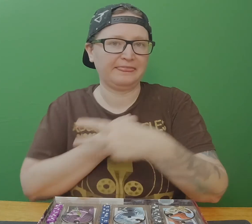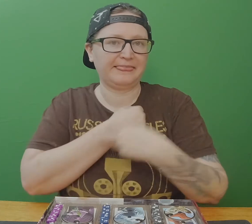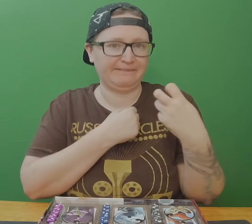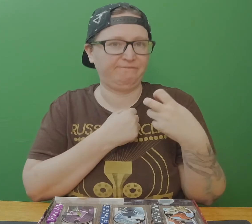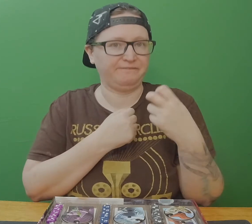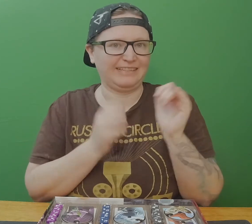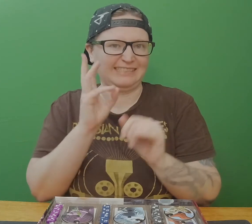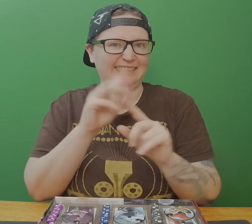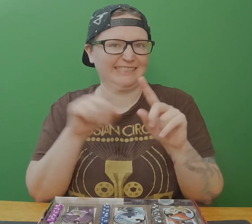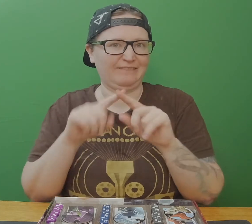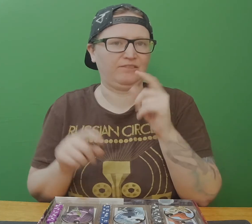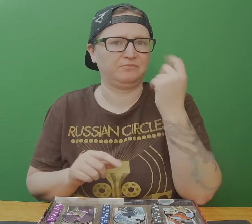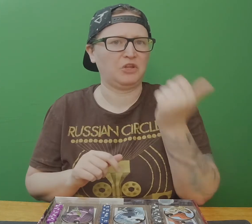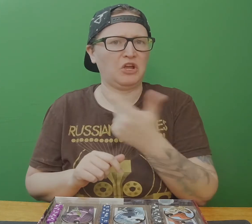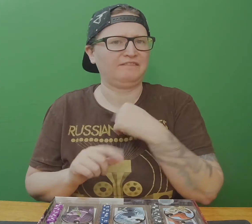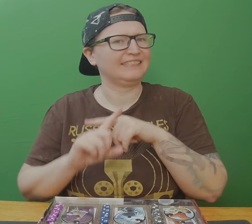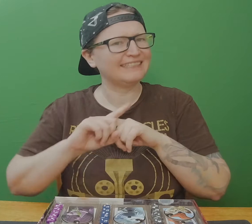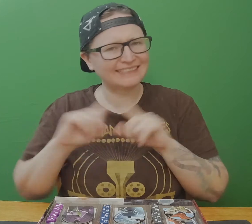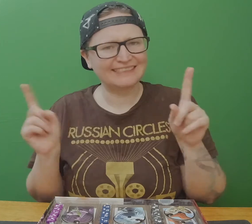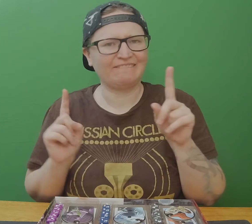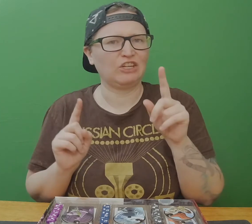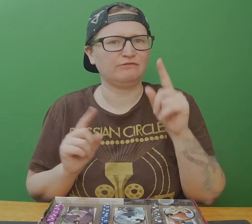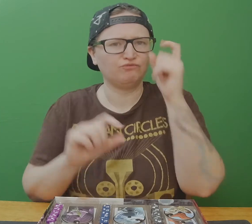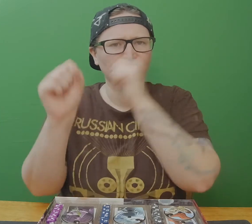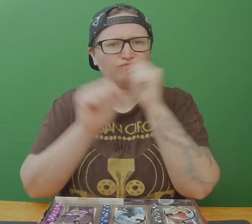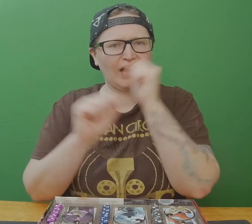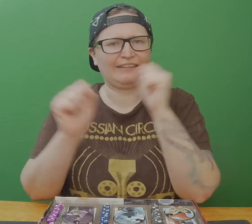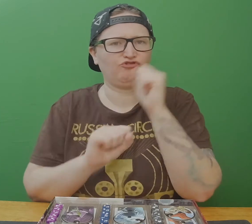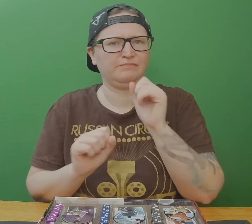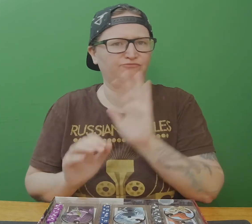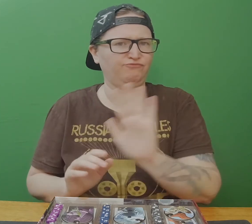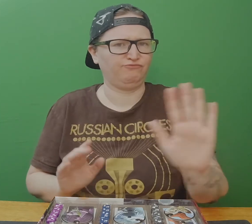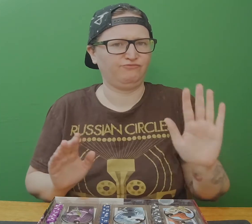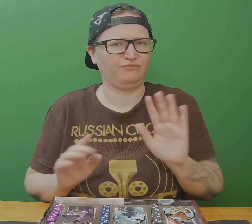and Shadow Thief so those are the six different characters and they're all very very different